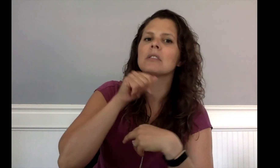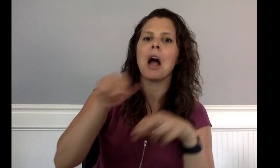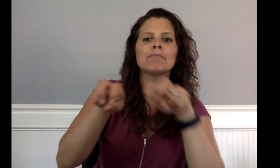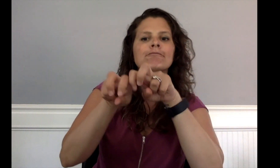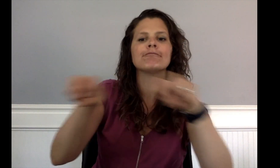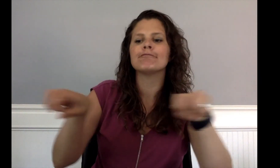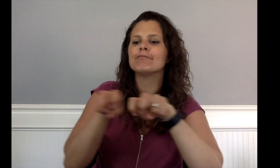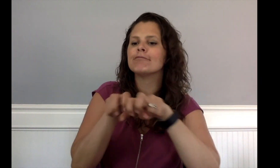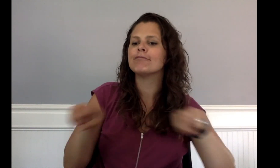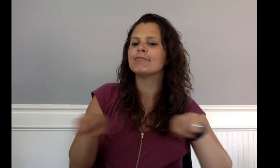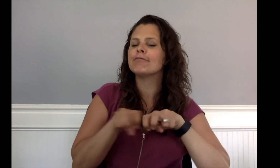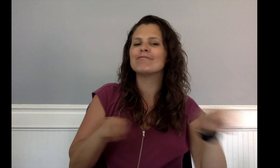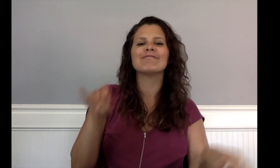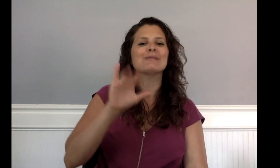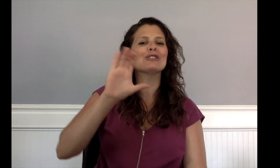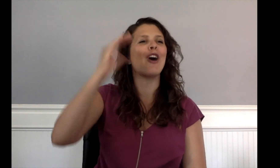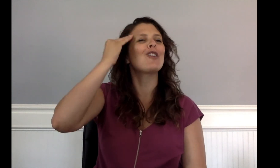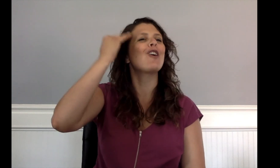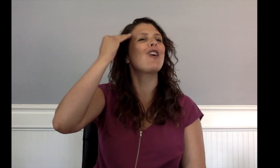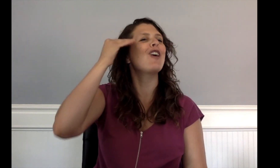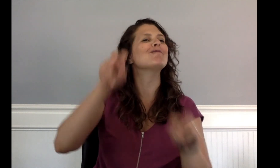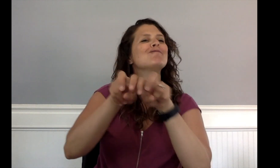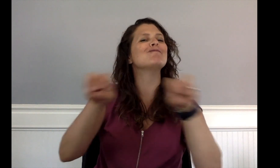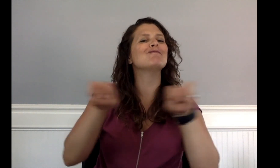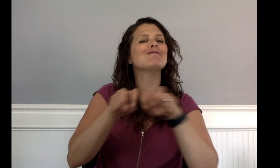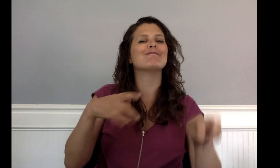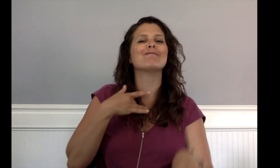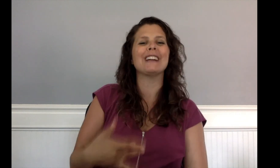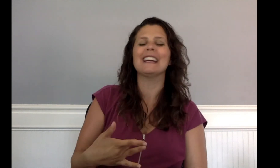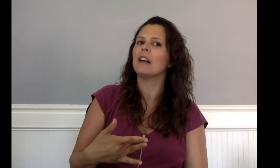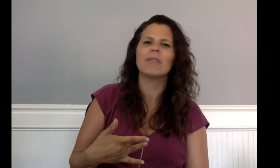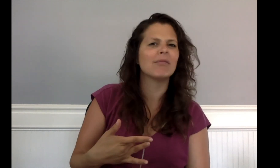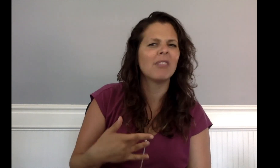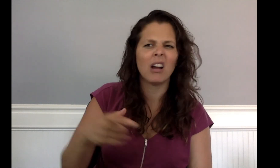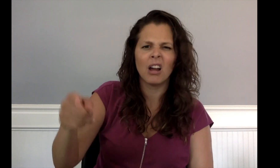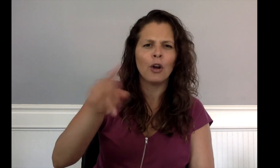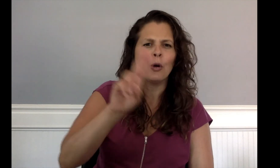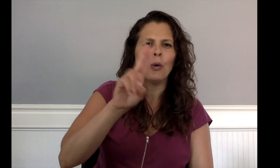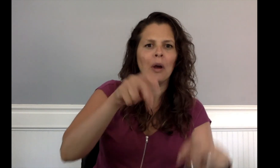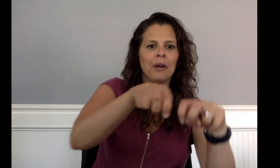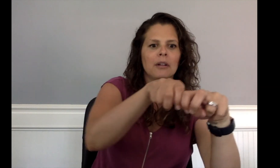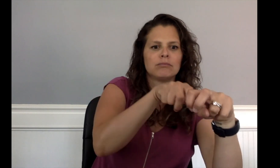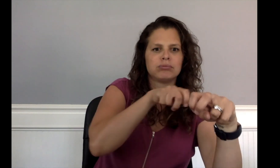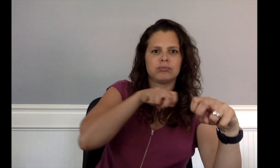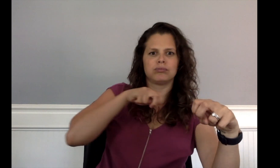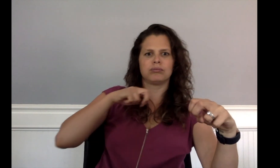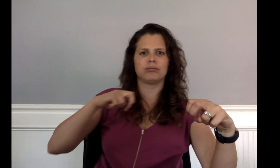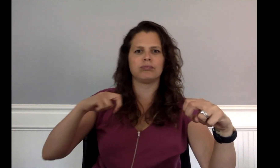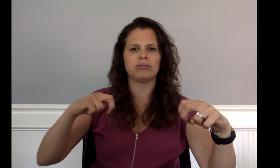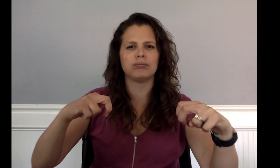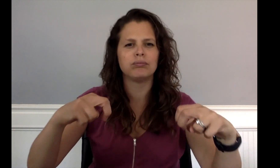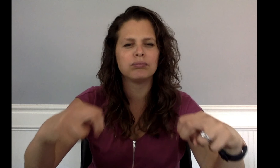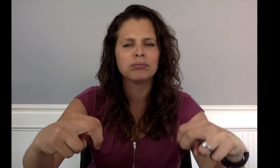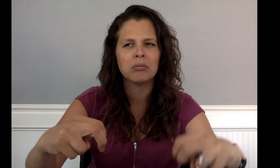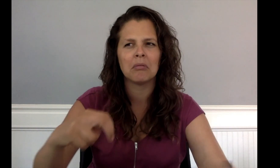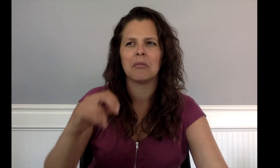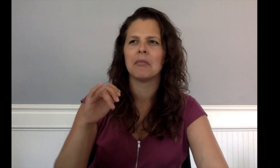desks were set up in a U-shape, not in rows.